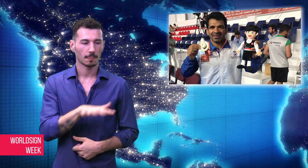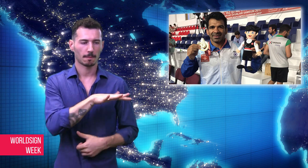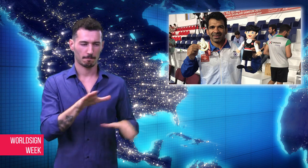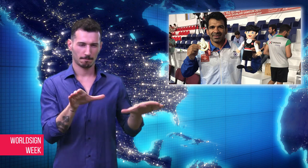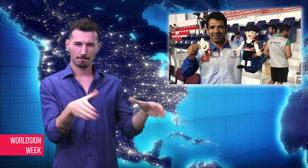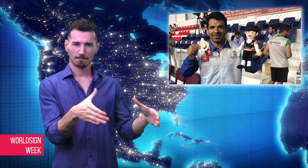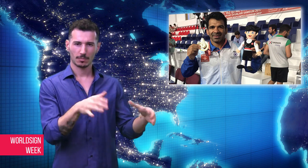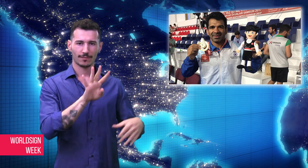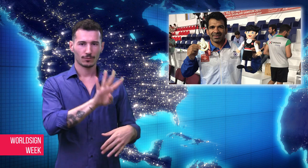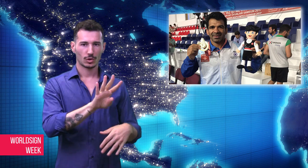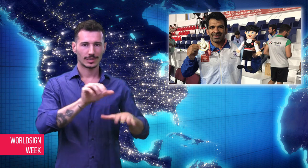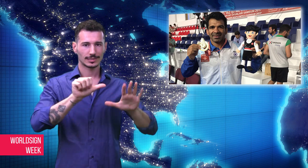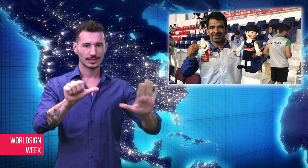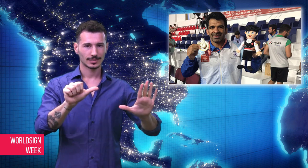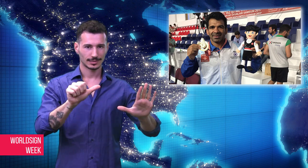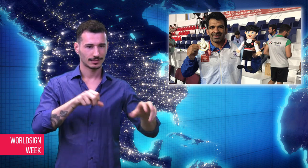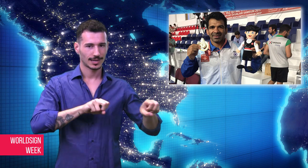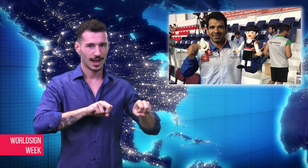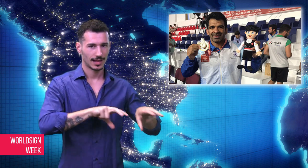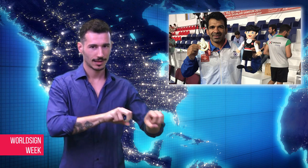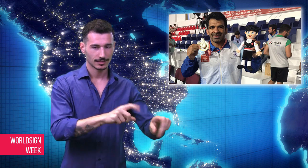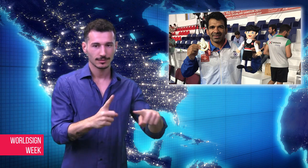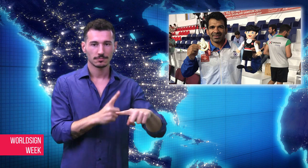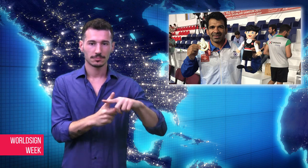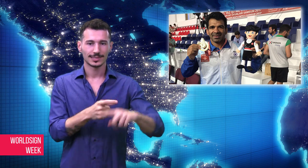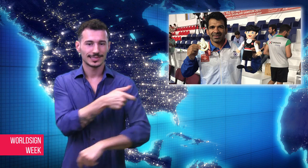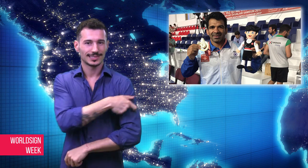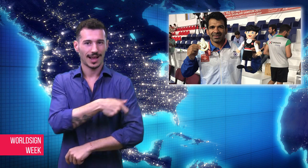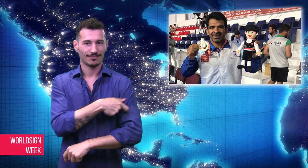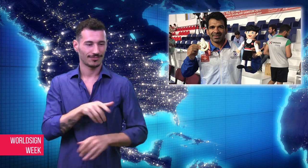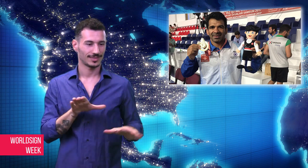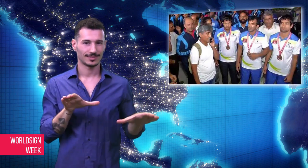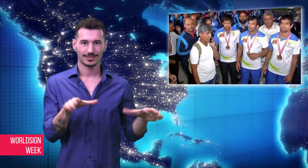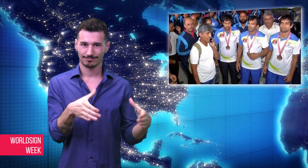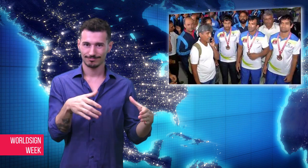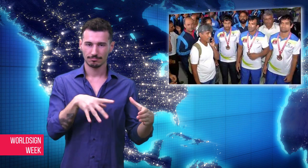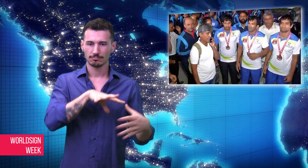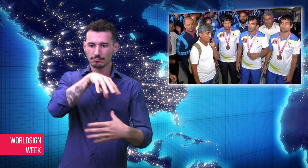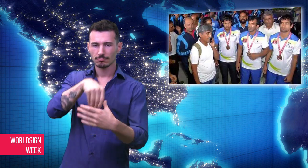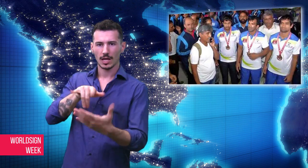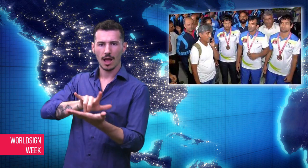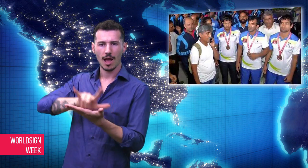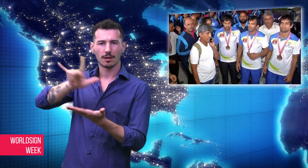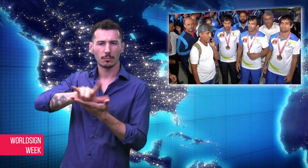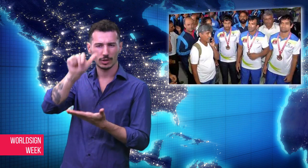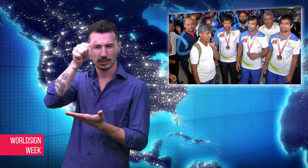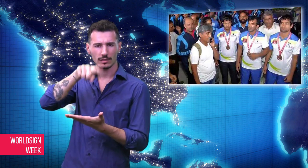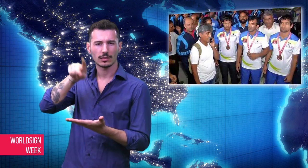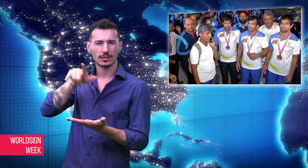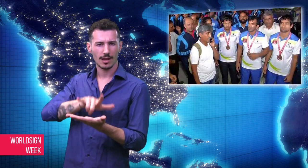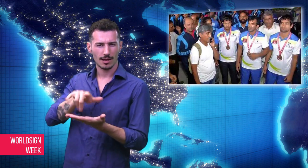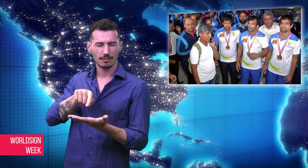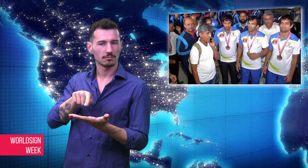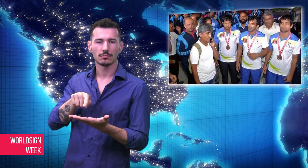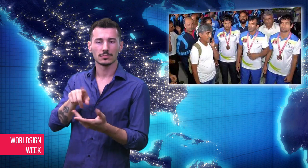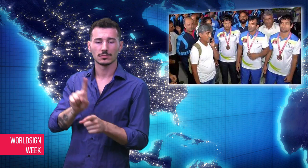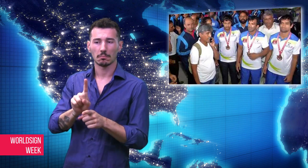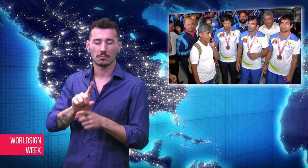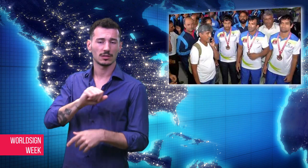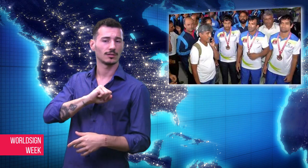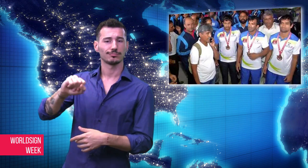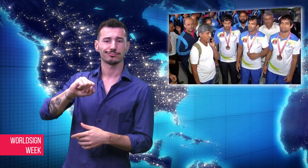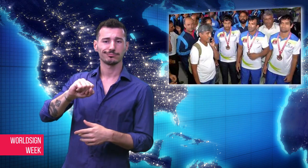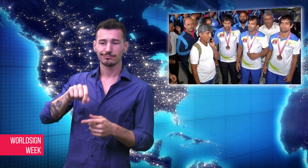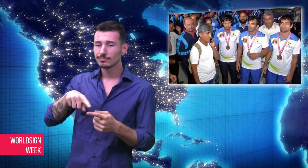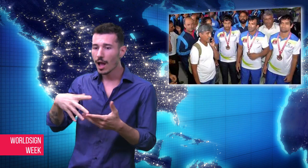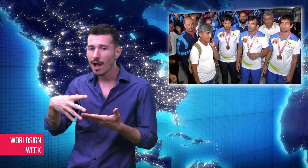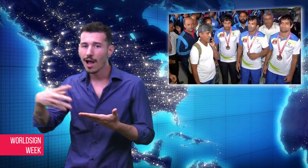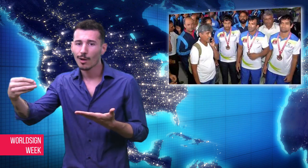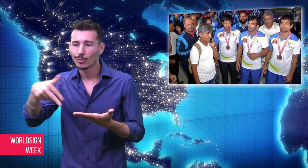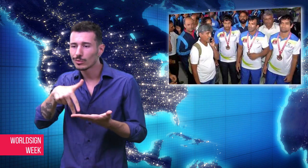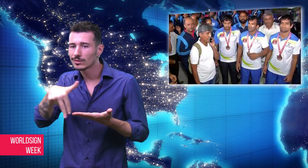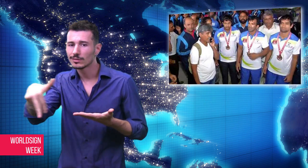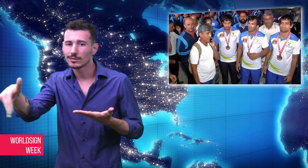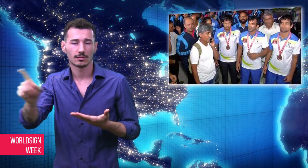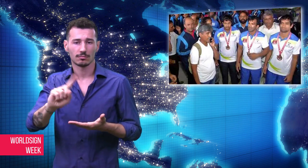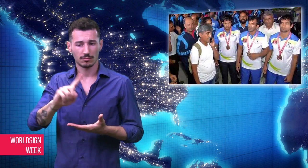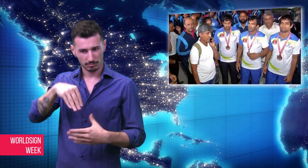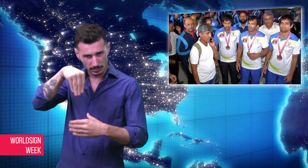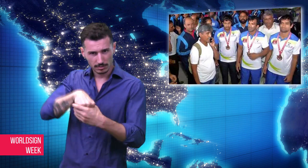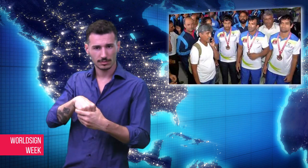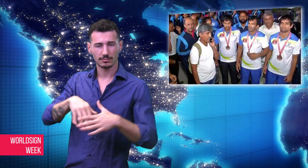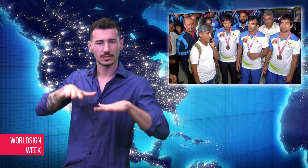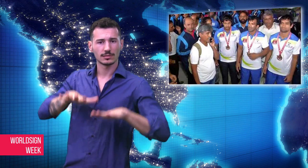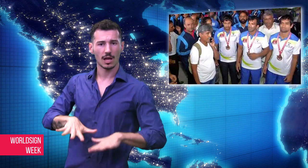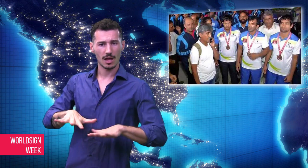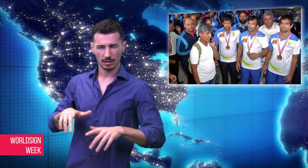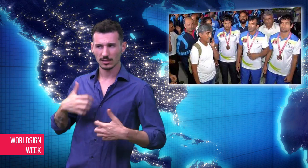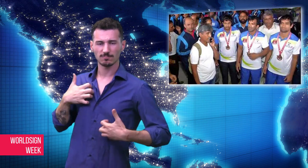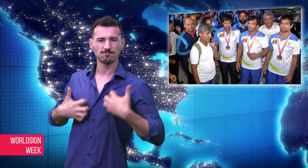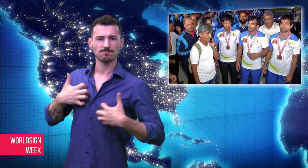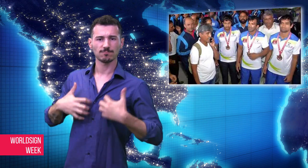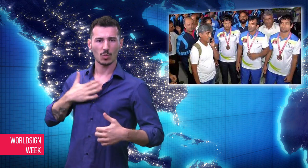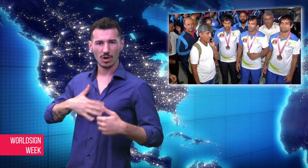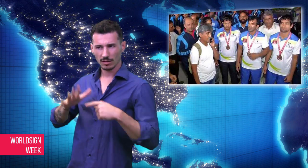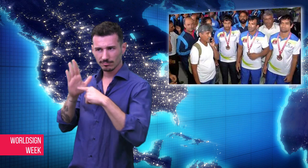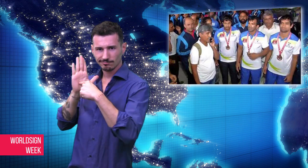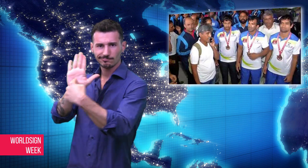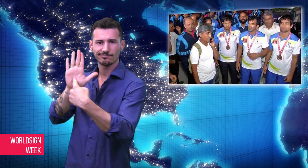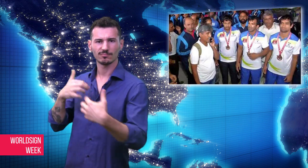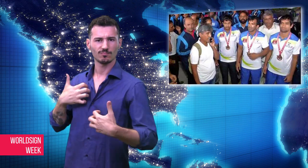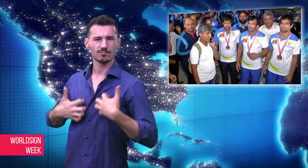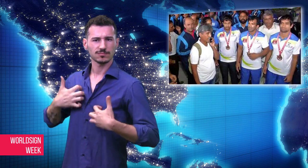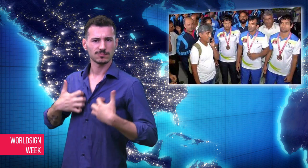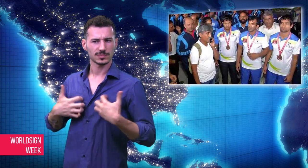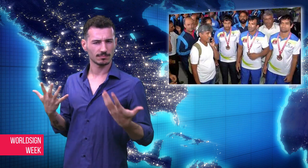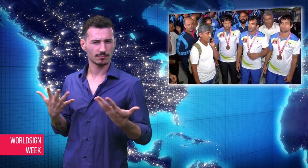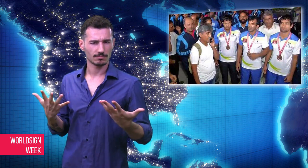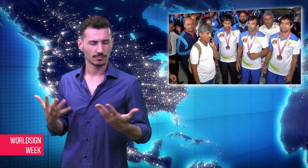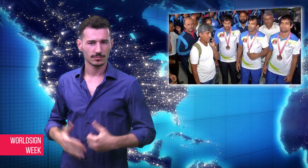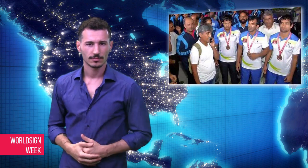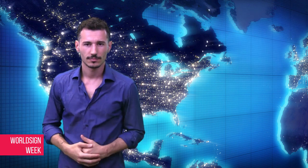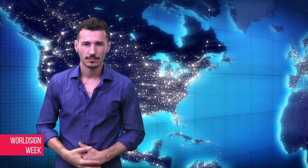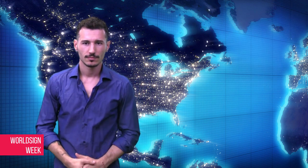leave the airport to express their anger.